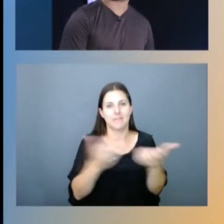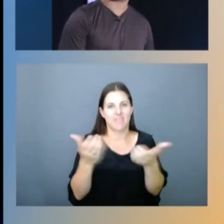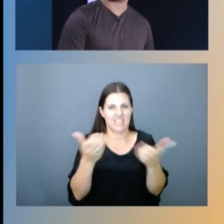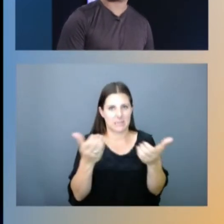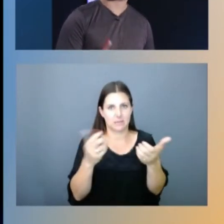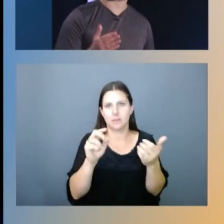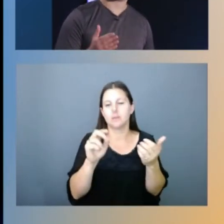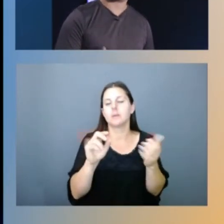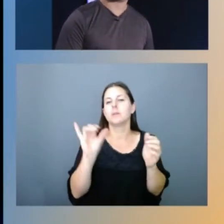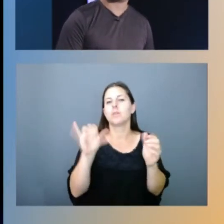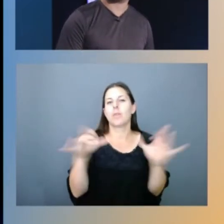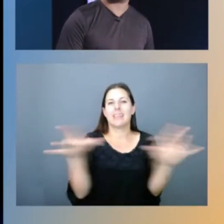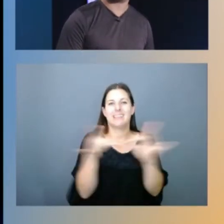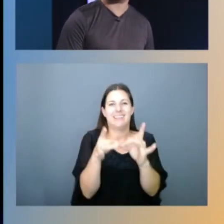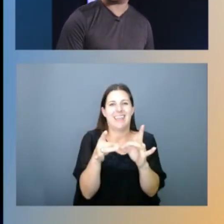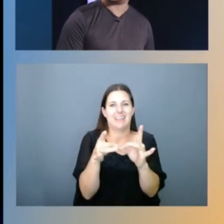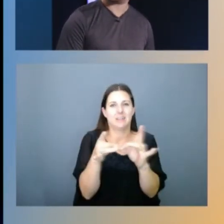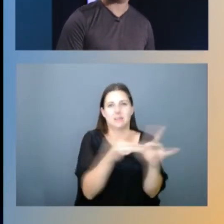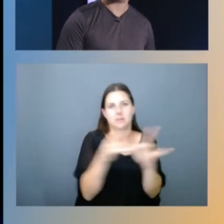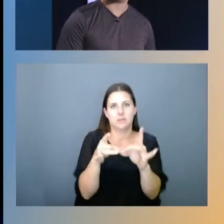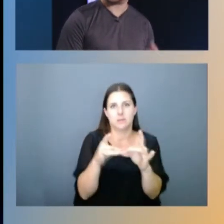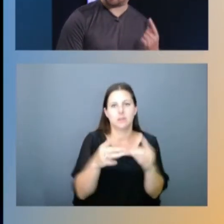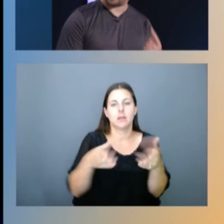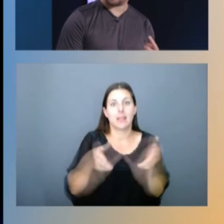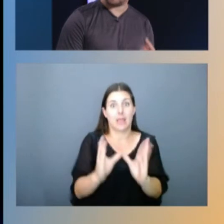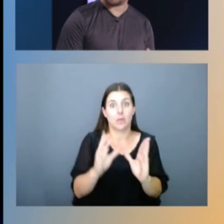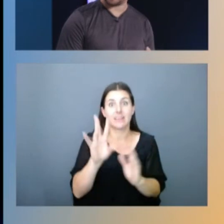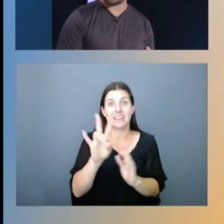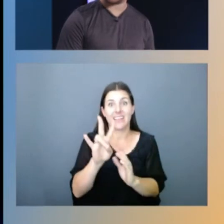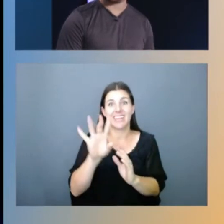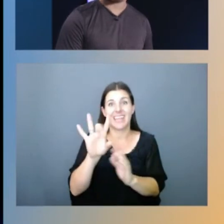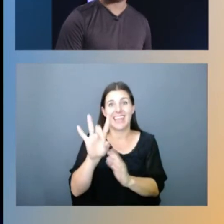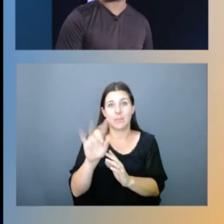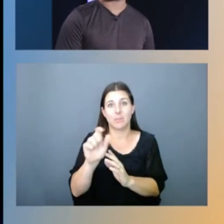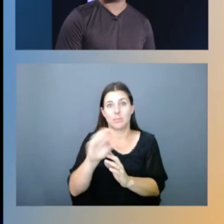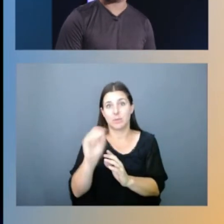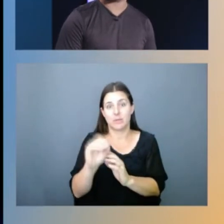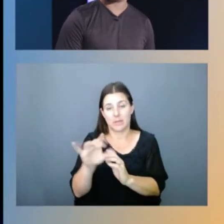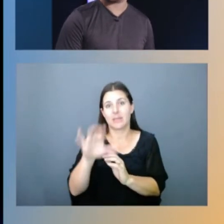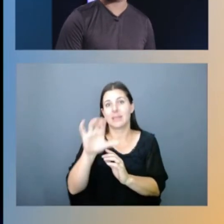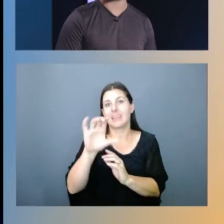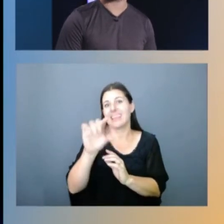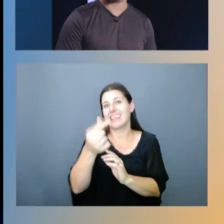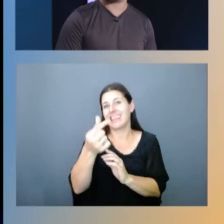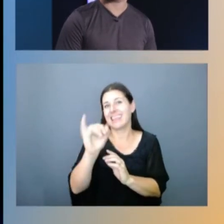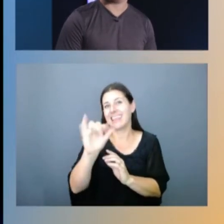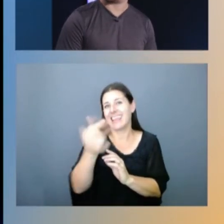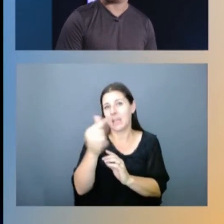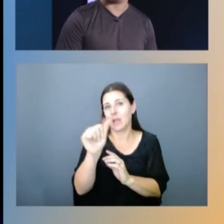enables 768 gigabyte per second per device, and at a two microsecond latency.